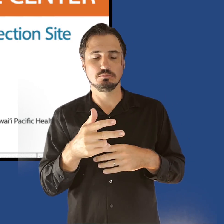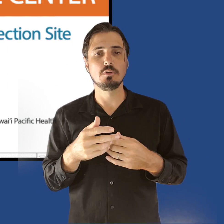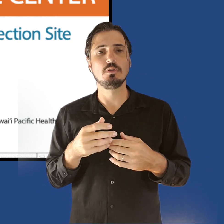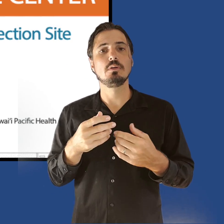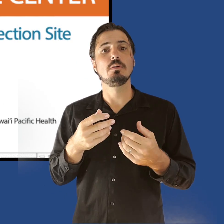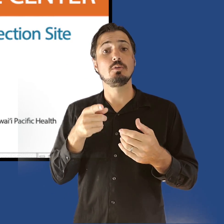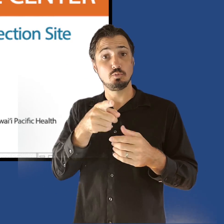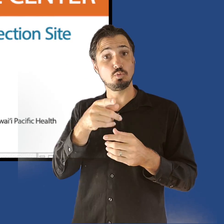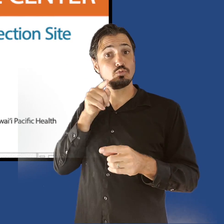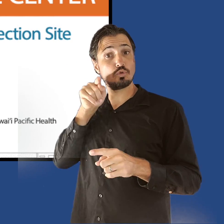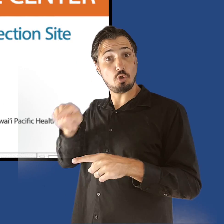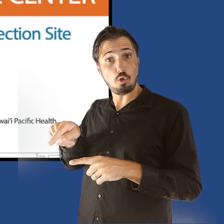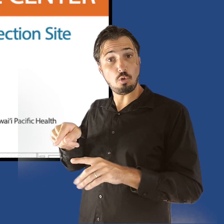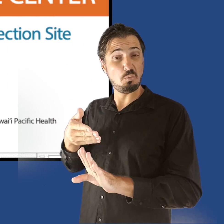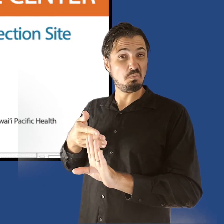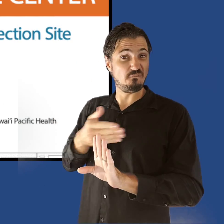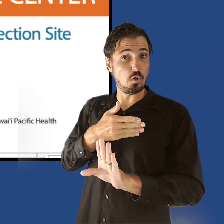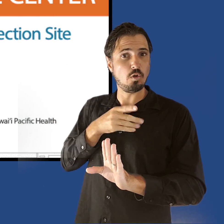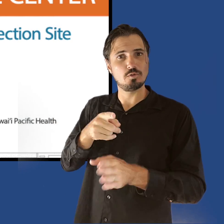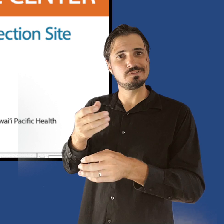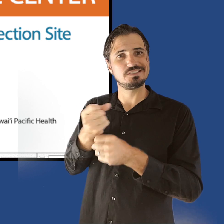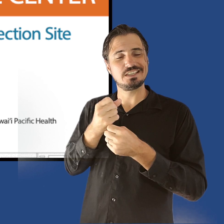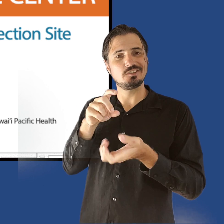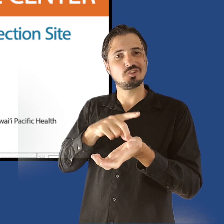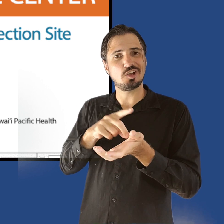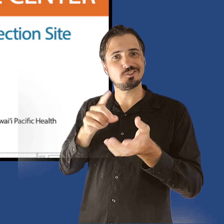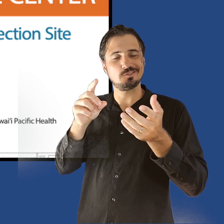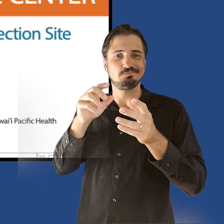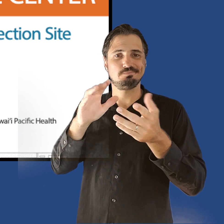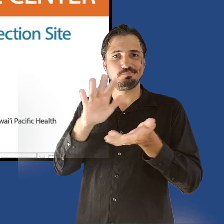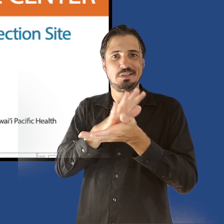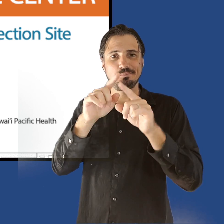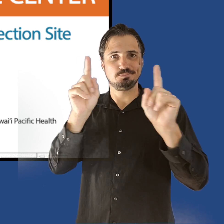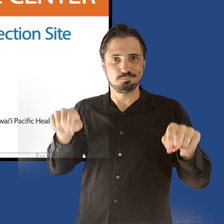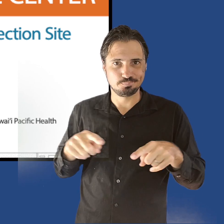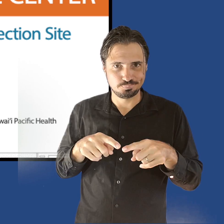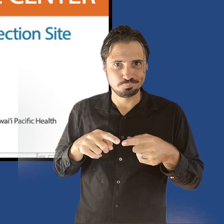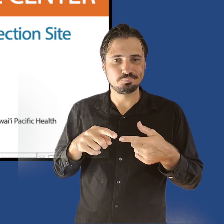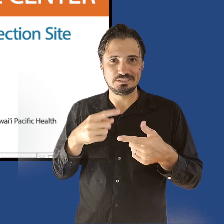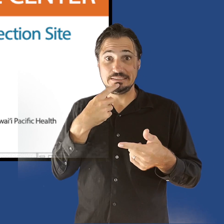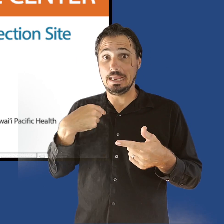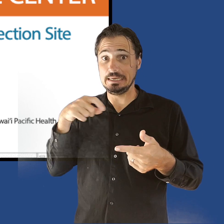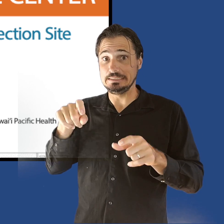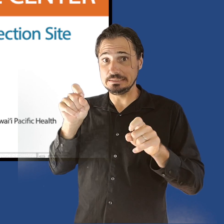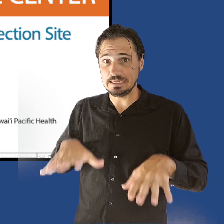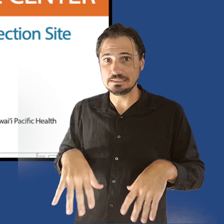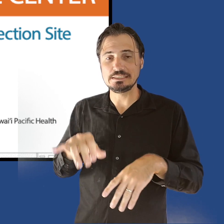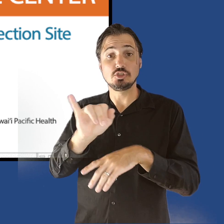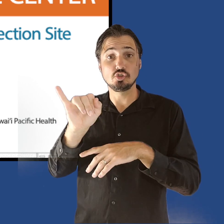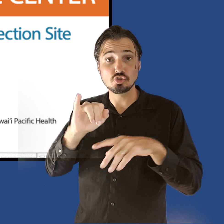Patients will need a doctor’s order for the test, along with a valid form of identification and an insurance card.